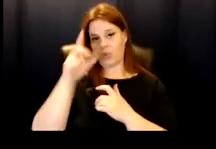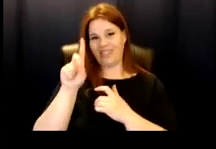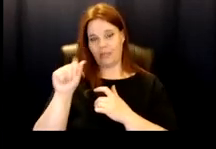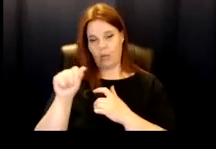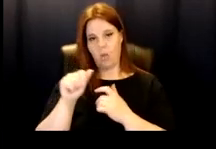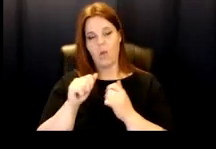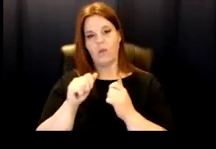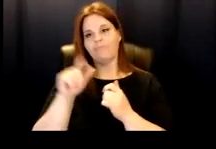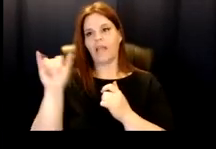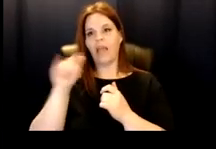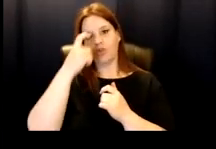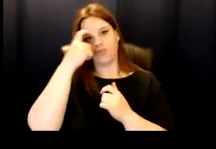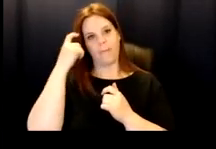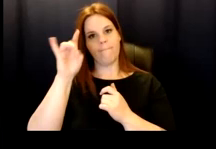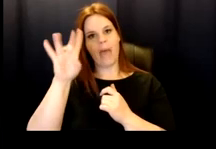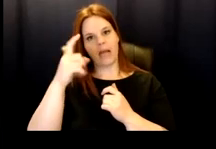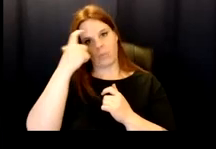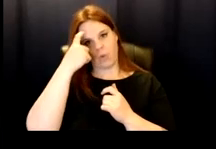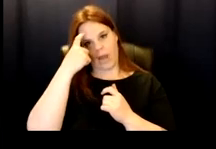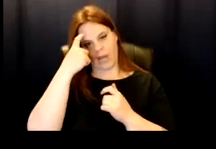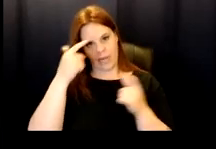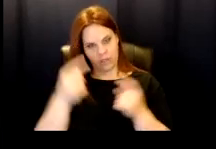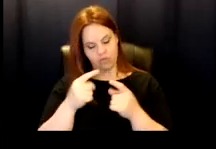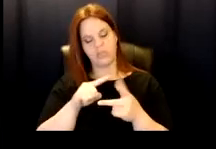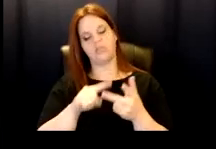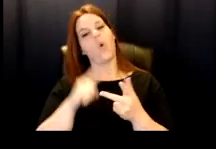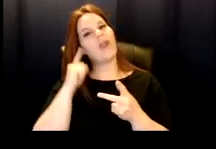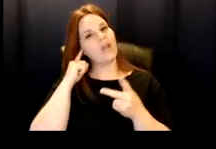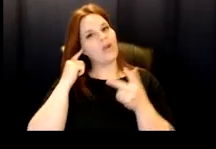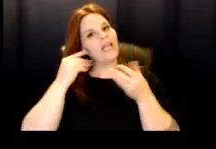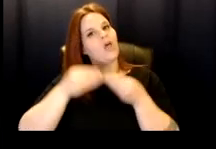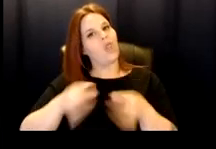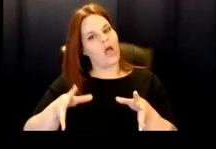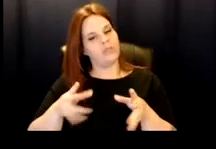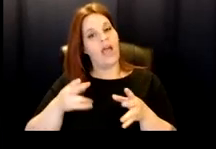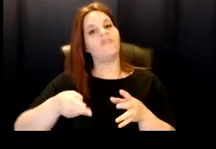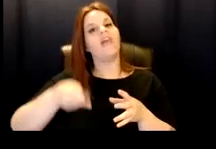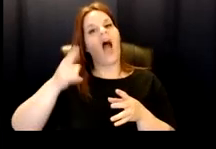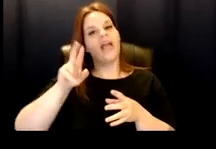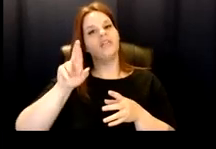brain injuries, and hearing loss have the highest rates of harassment and intimidation